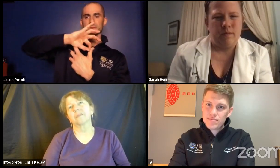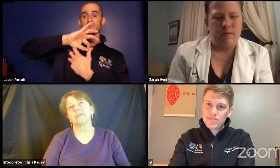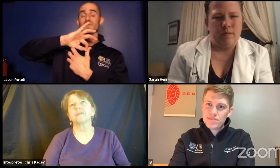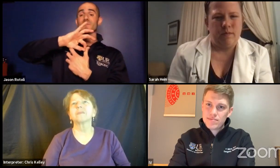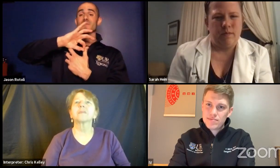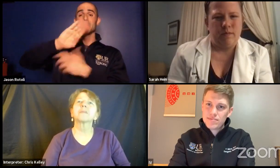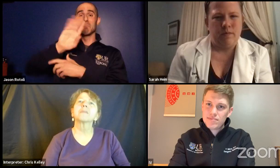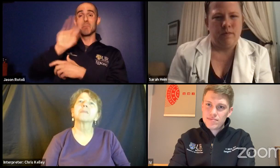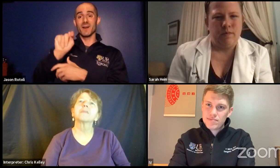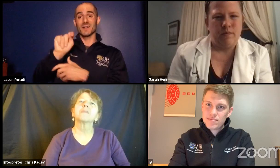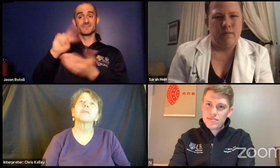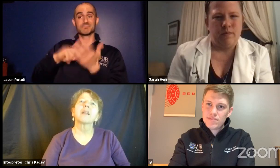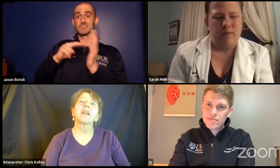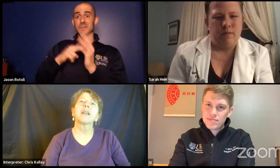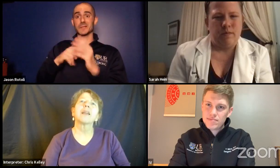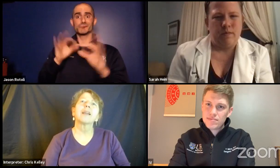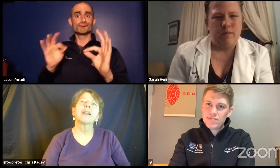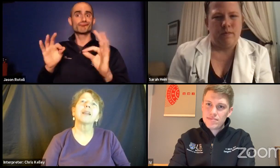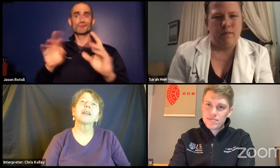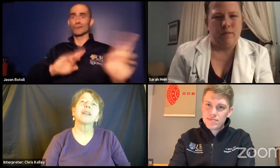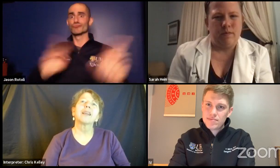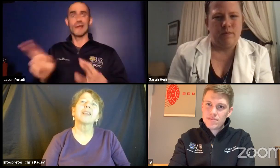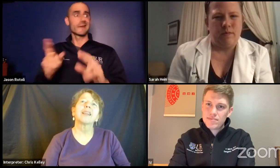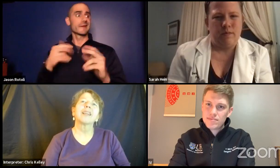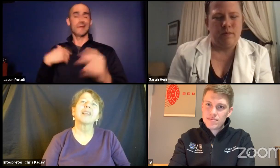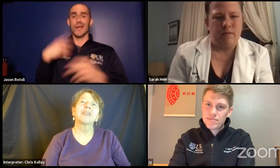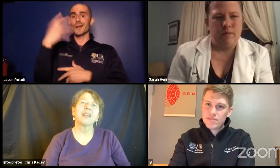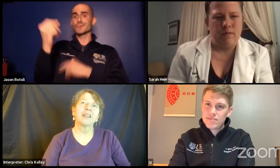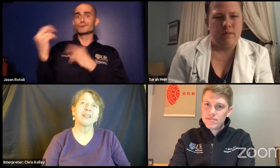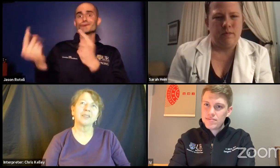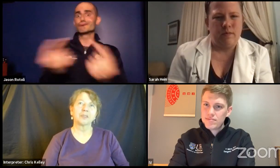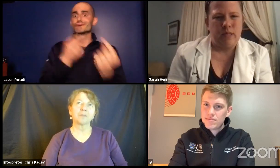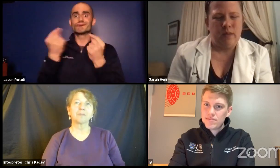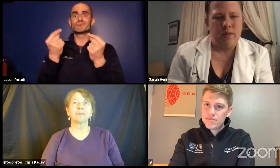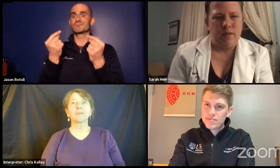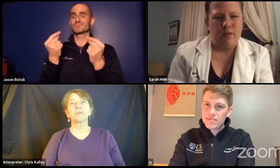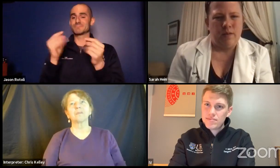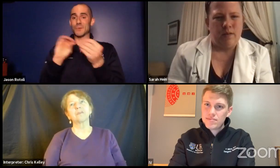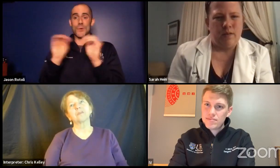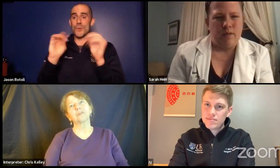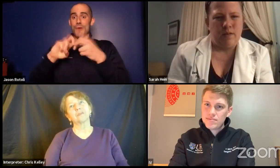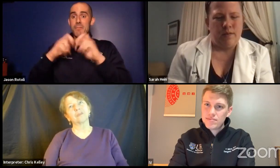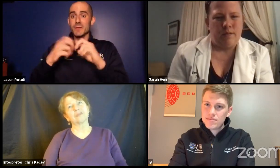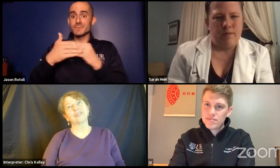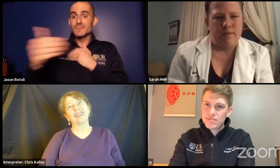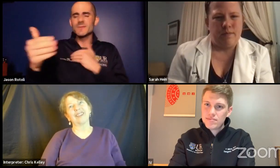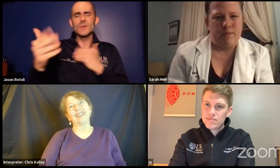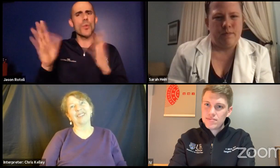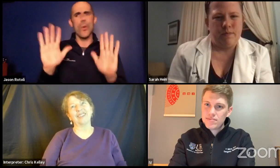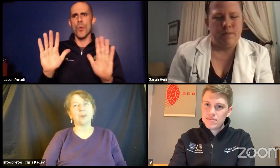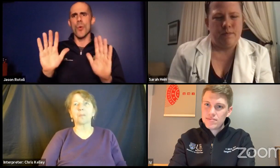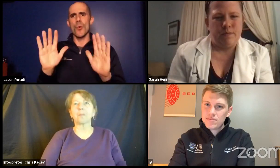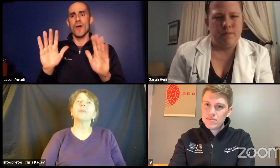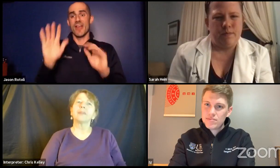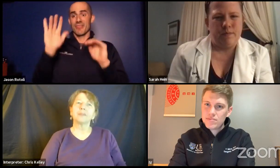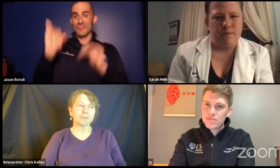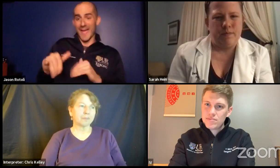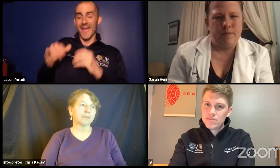Don't think, oh, last time they said this. What if it's serious this time? It could be. Or maybe it was something that was